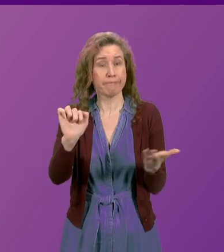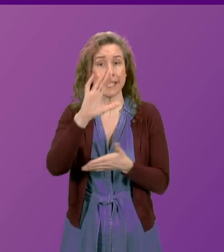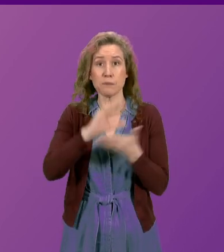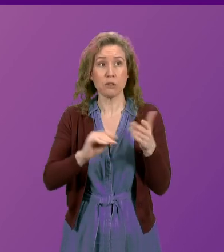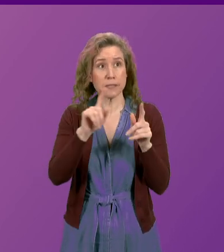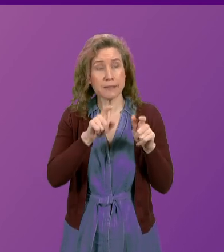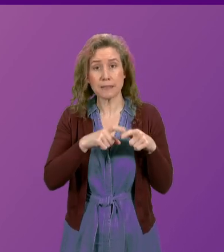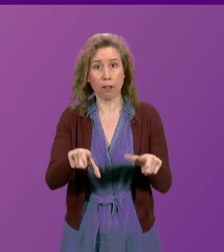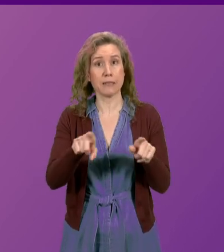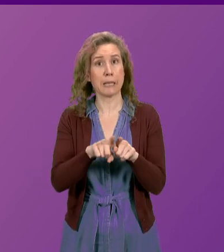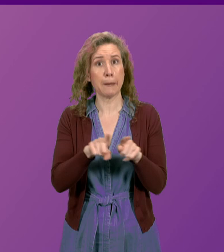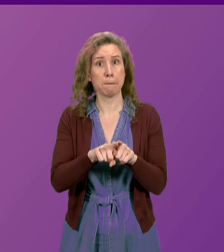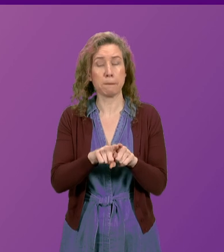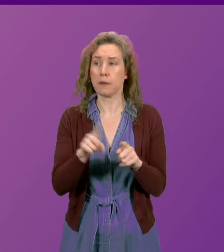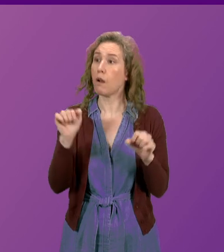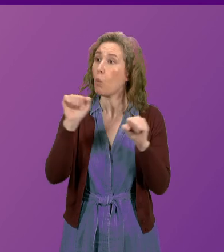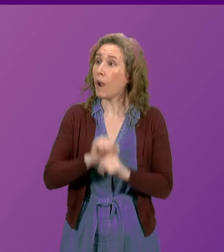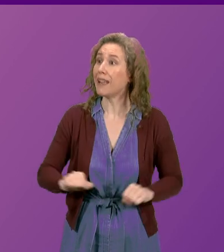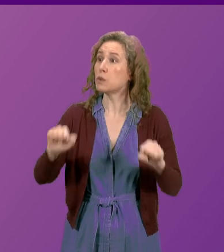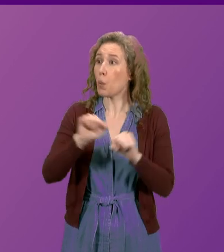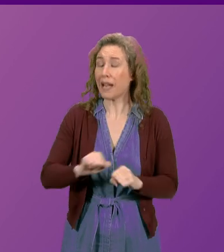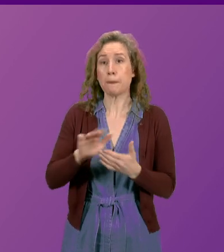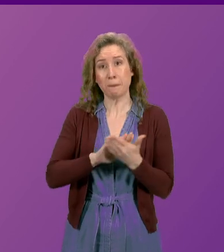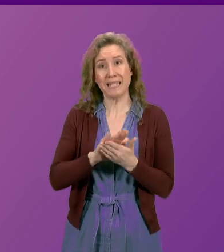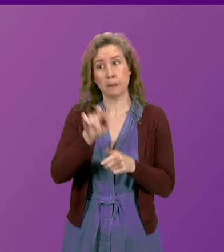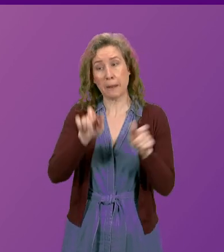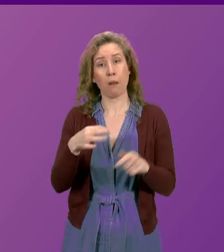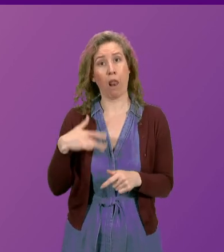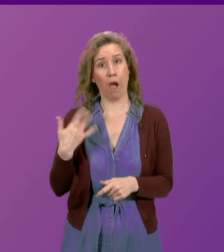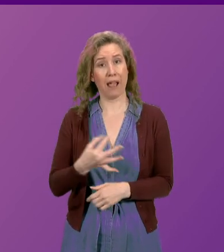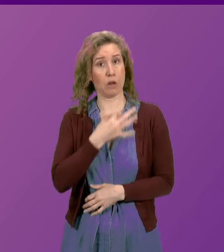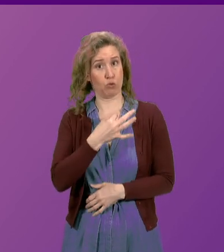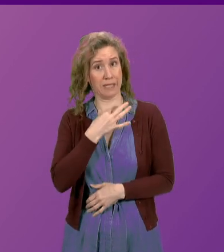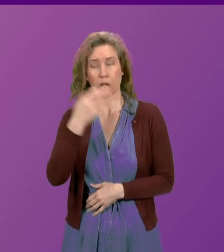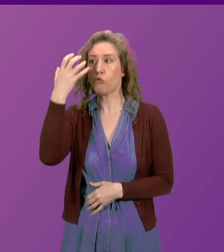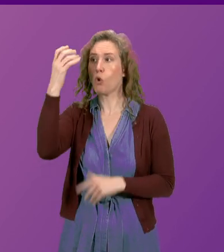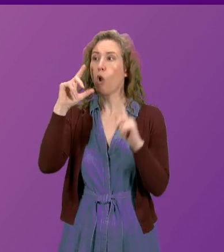Let us be clear: long waits cost lives. The Royal College of Emergency Medicine has warned that,